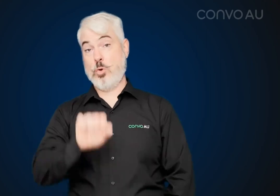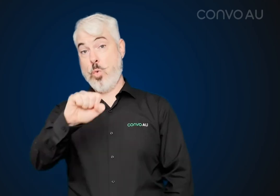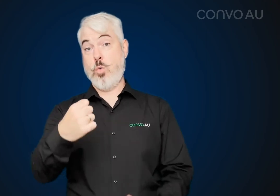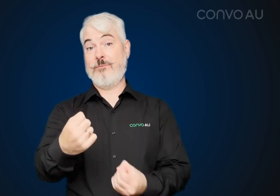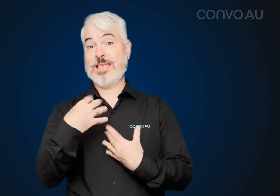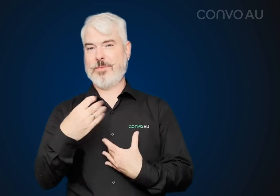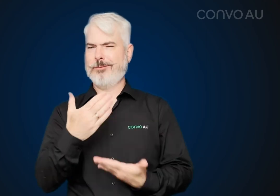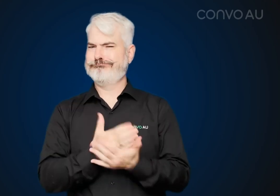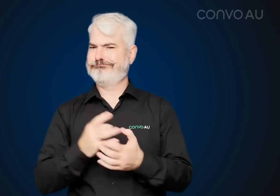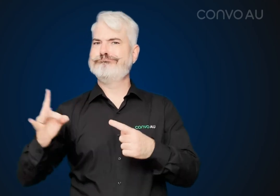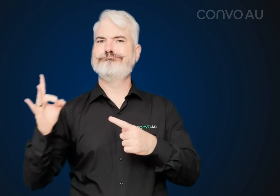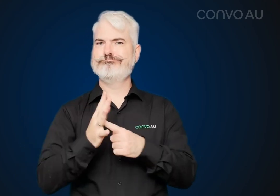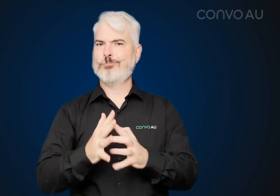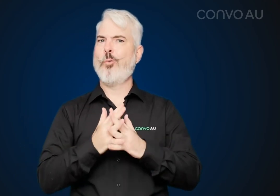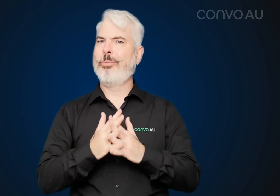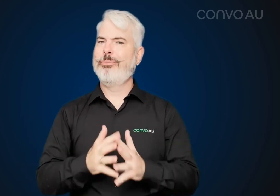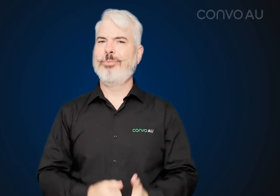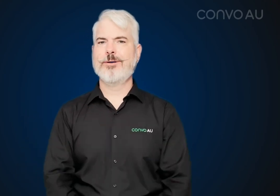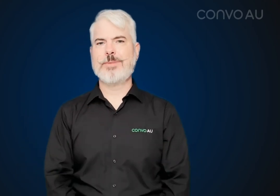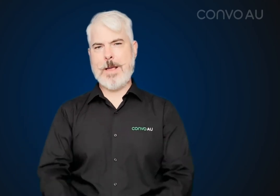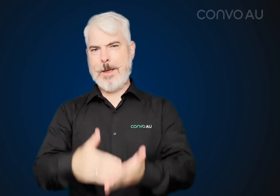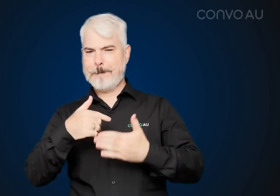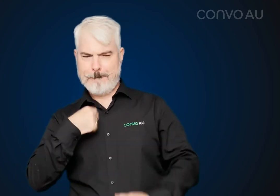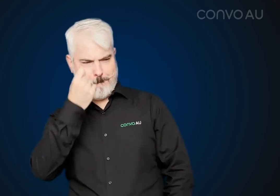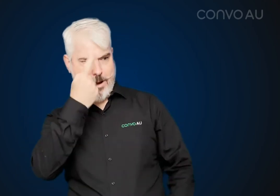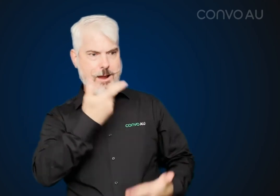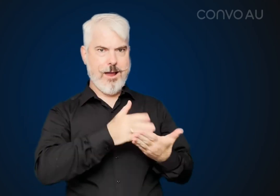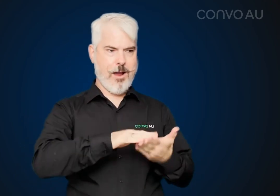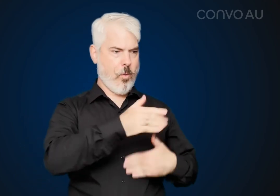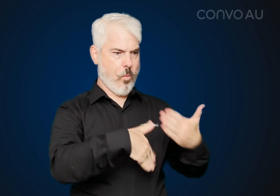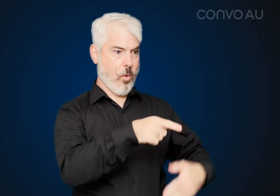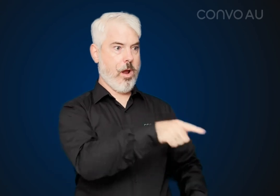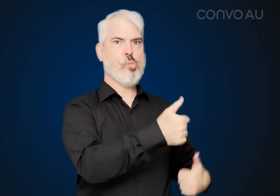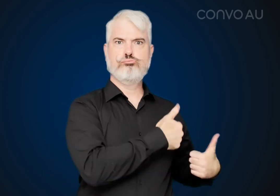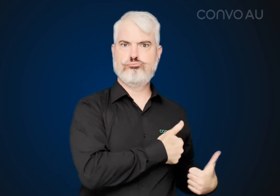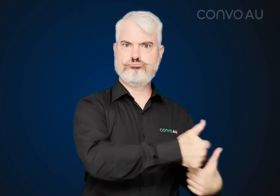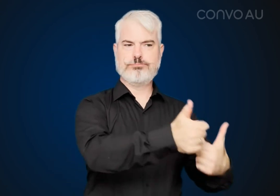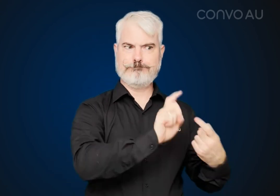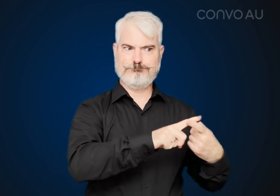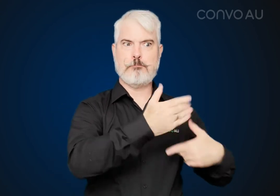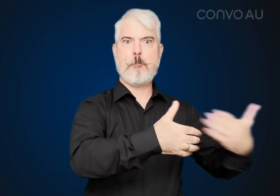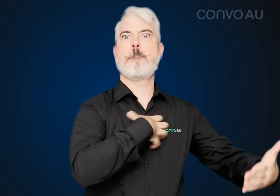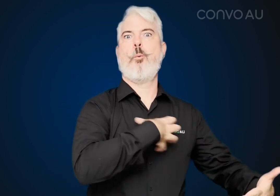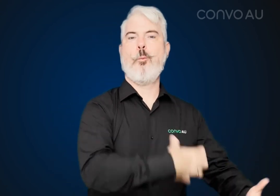Your feedback makes a big difference, as it will help us understand what we are doing well with and should continue doing,